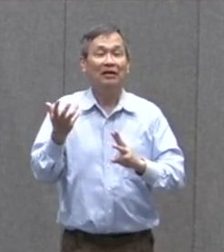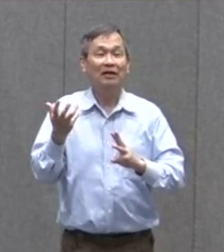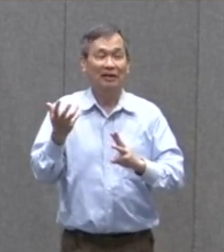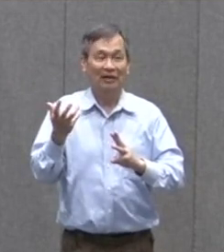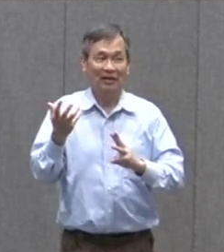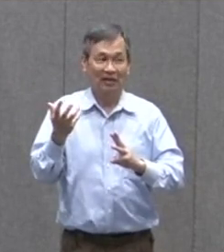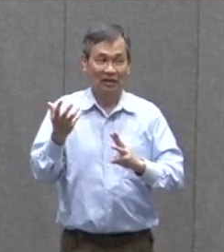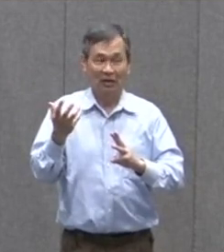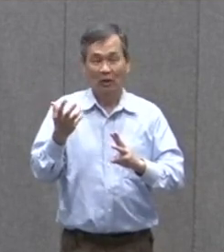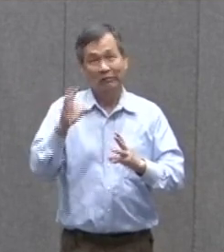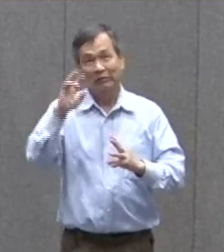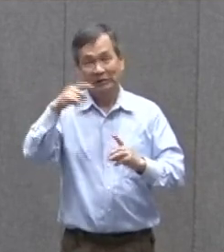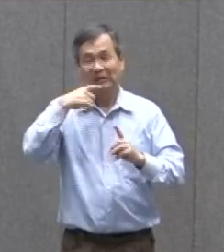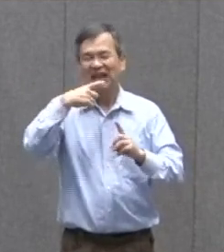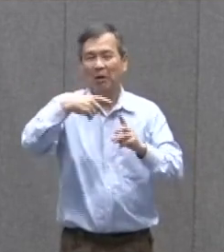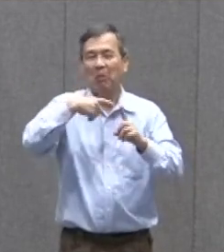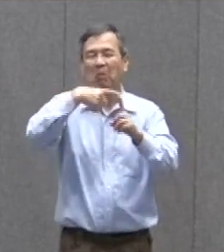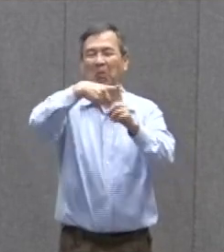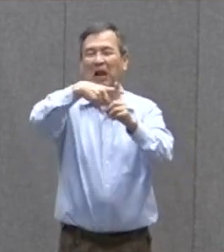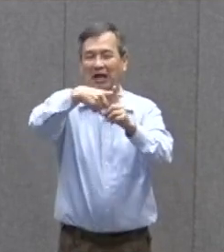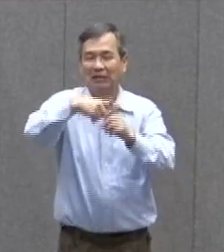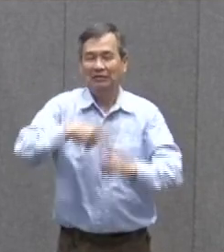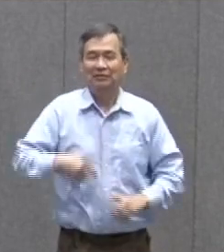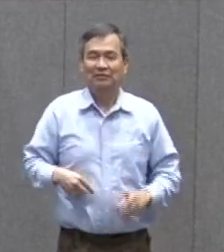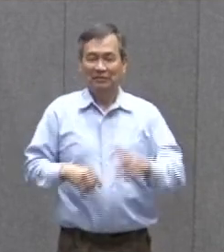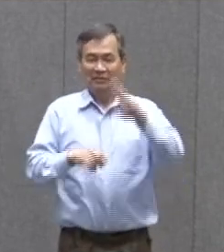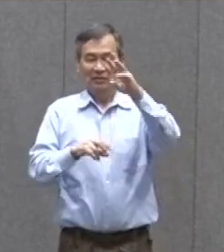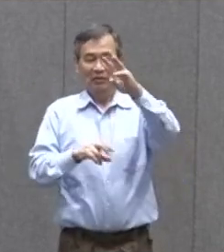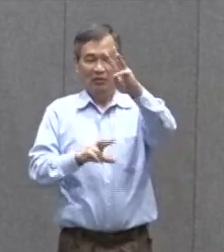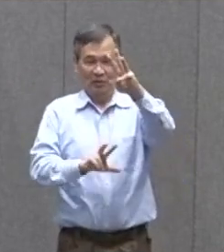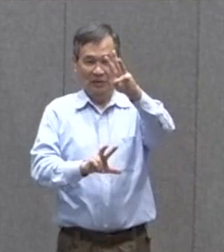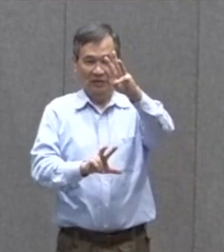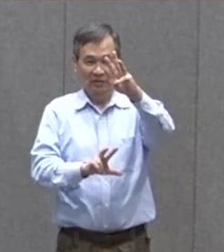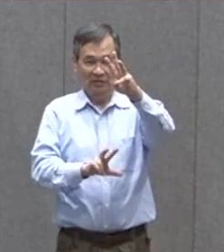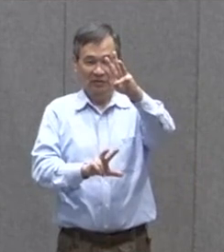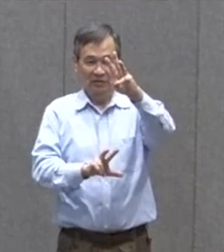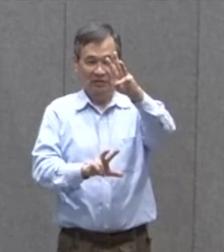or say plus three, I'm going to get, let's find out.